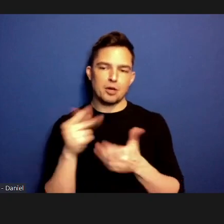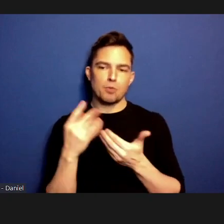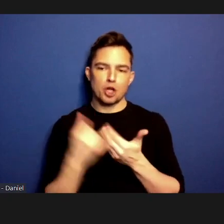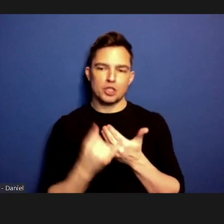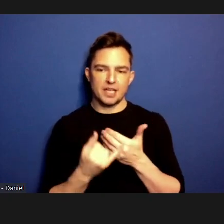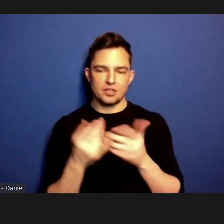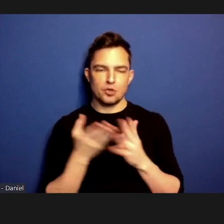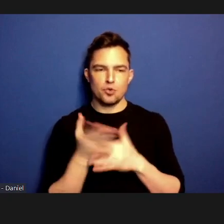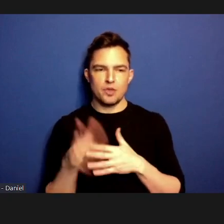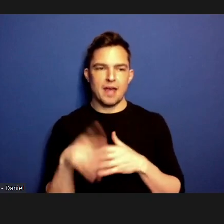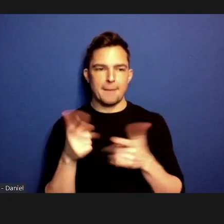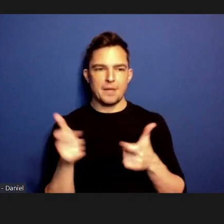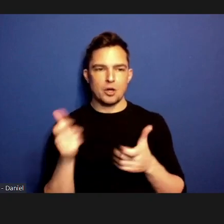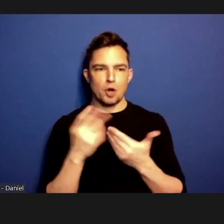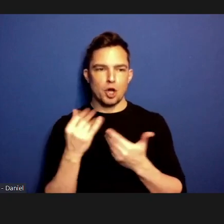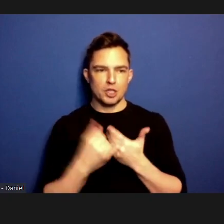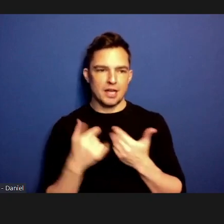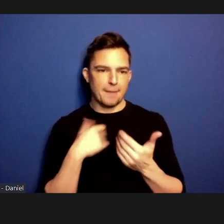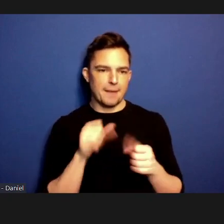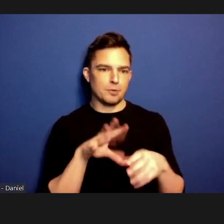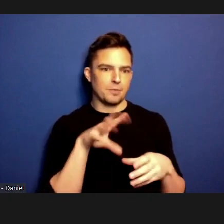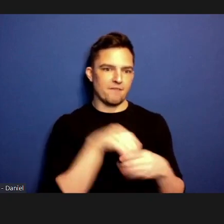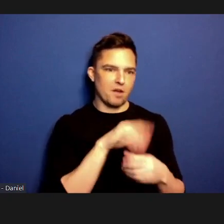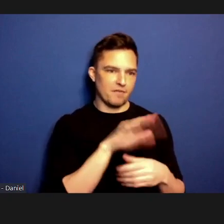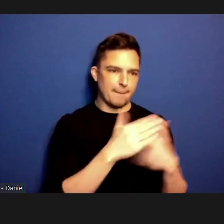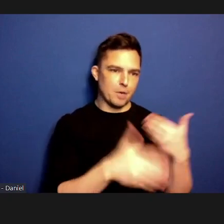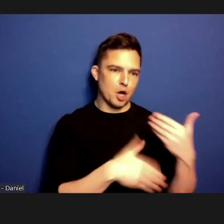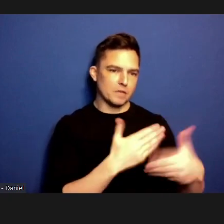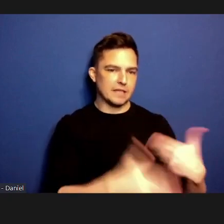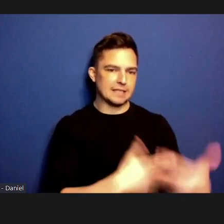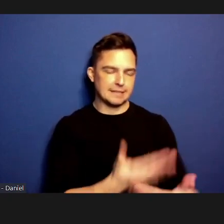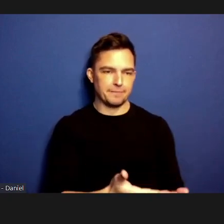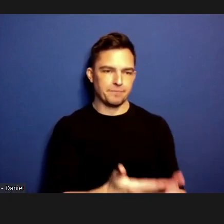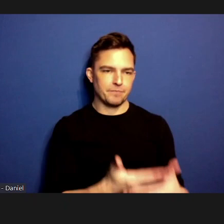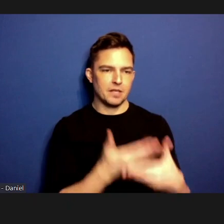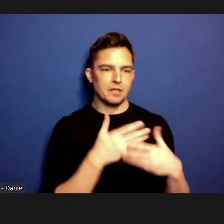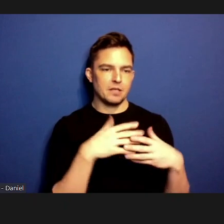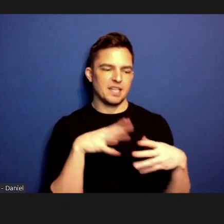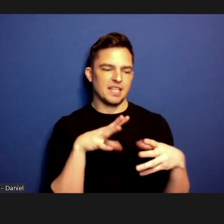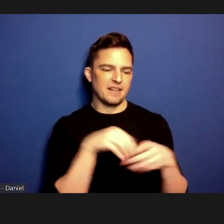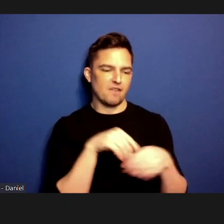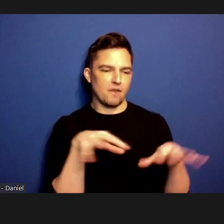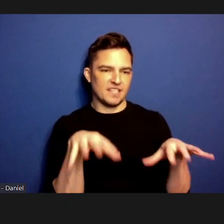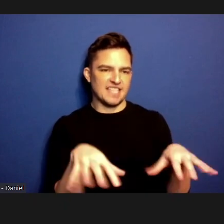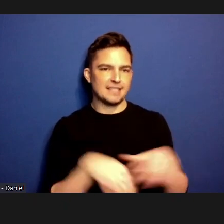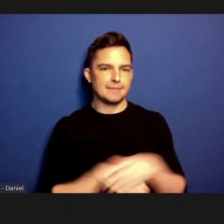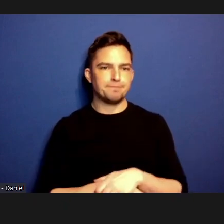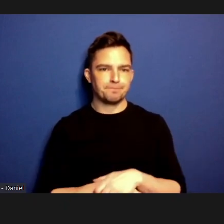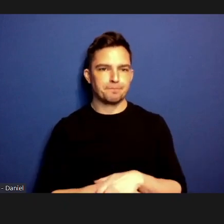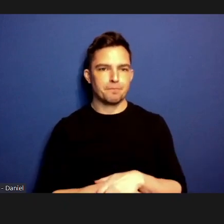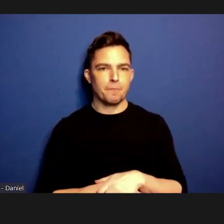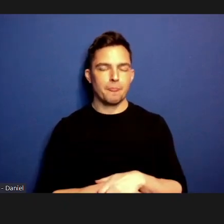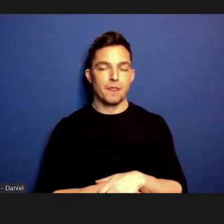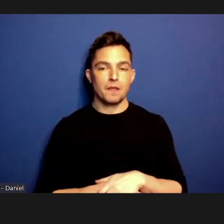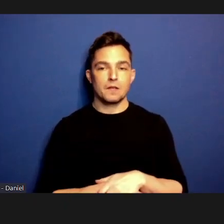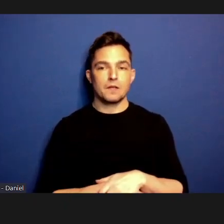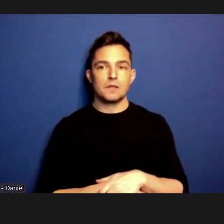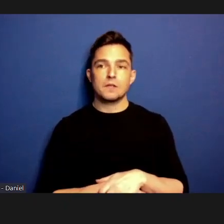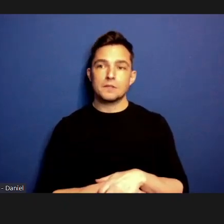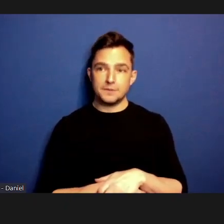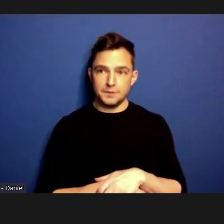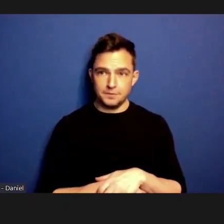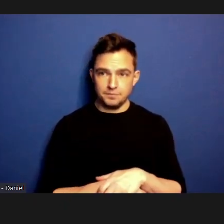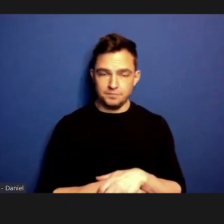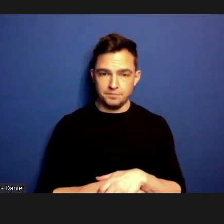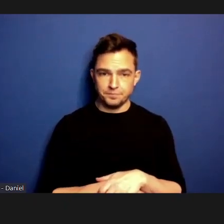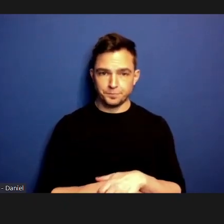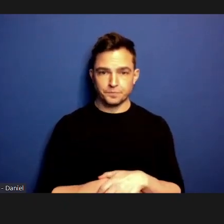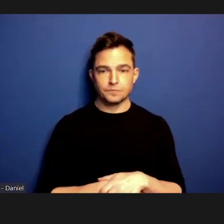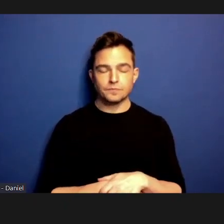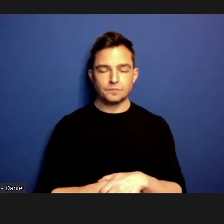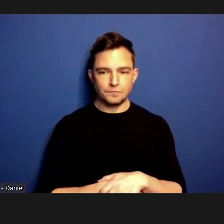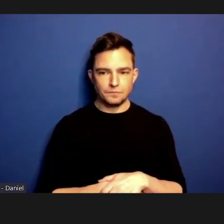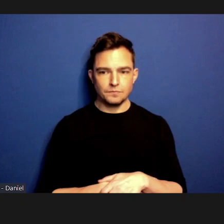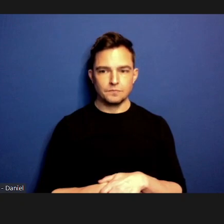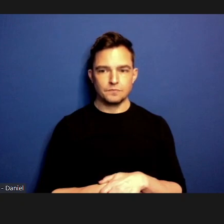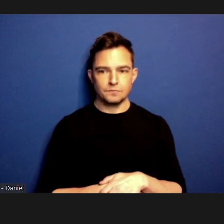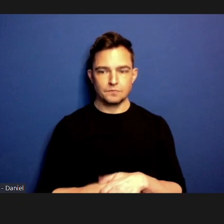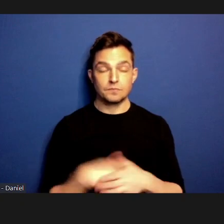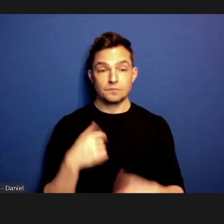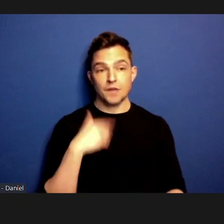I'm able to be a part of that process in doing this. What I will share is that being and